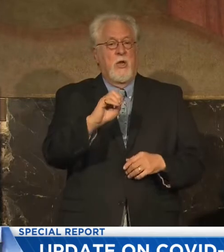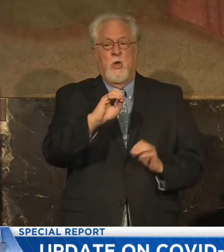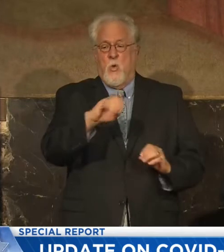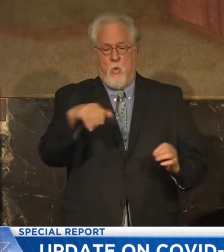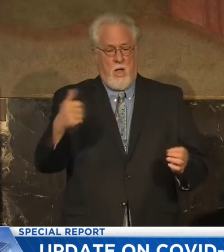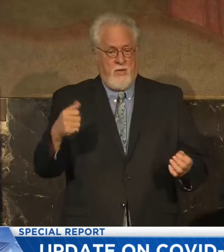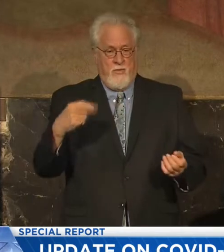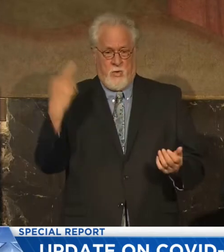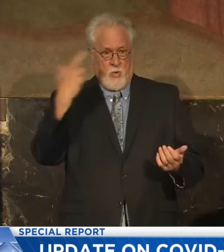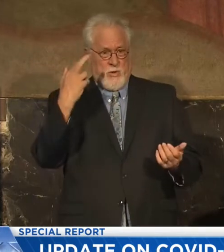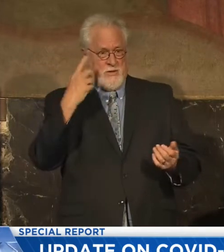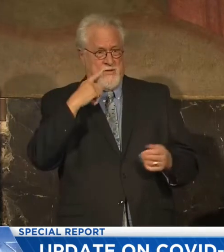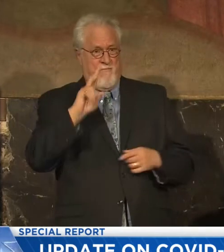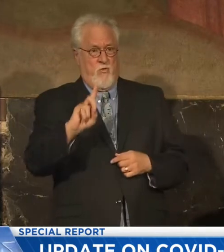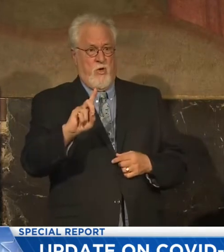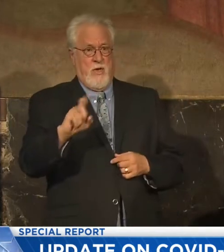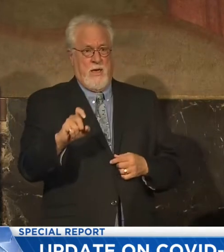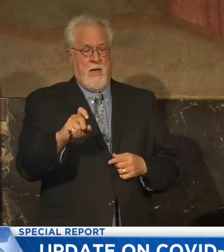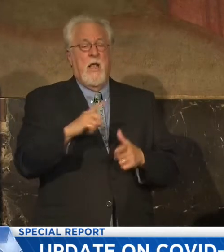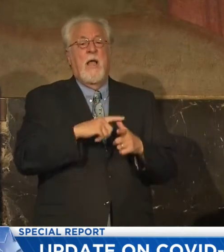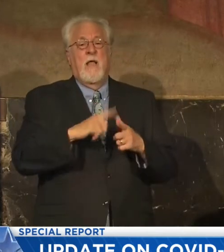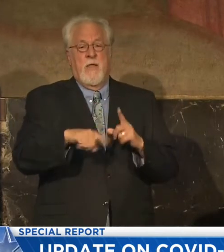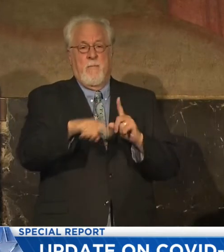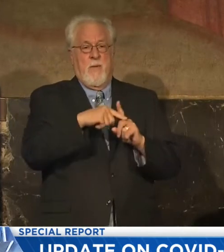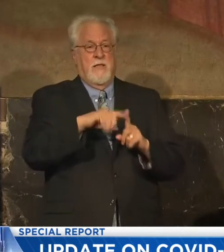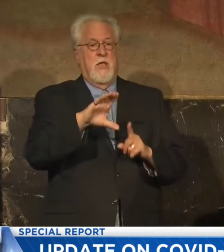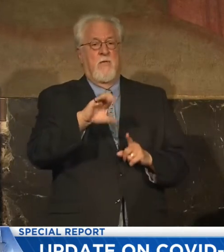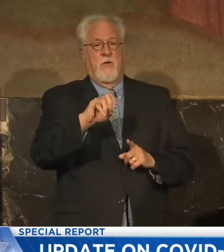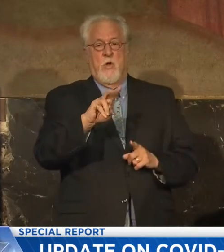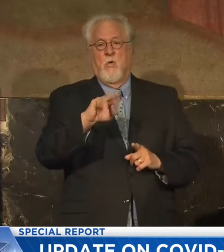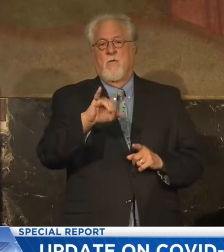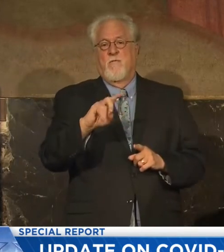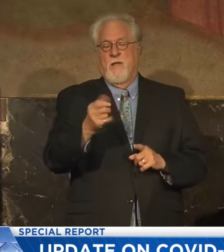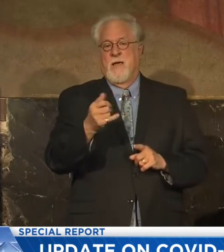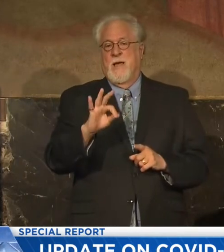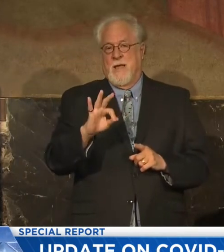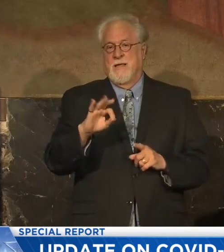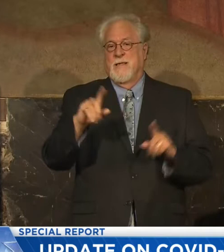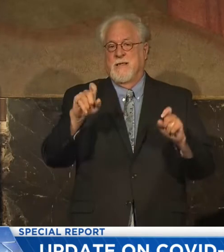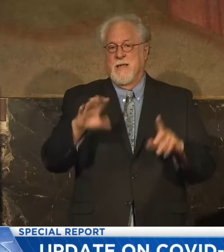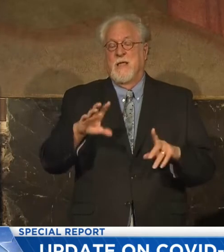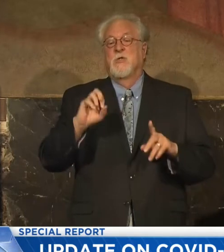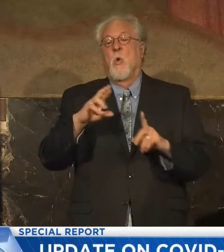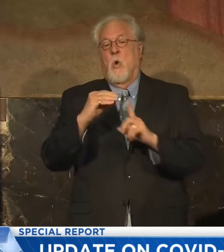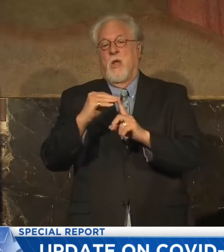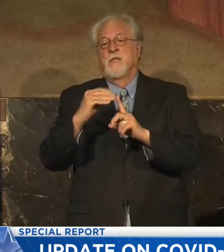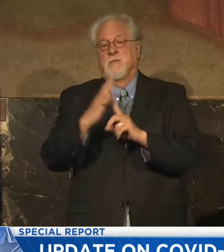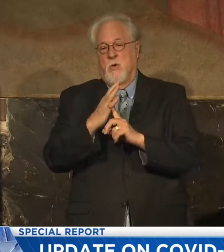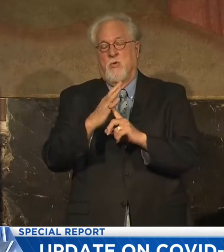SEVERE ILLNESS INVOLVING MORE THAN TWO ORGANS THAT REQUIRES HOSPITALIZATION.